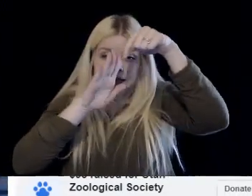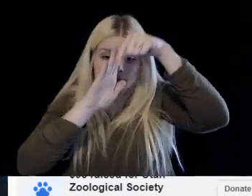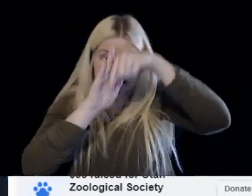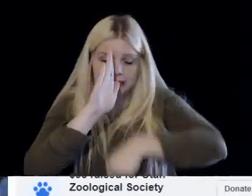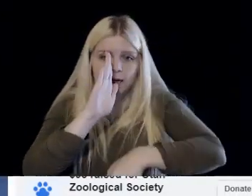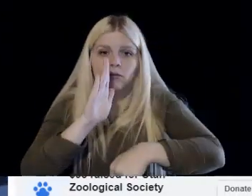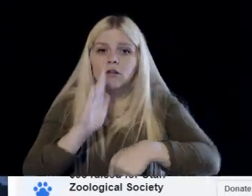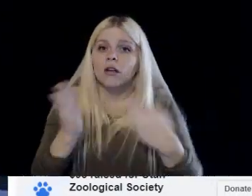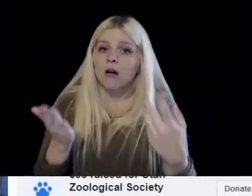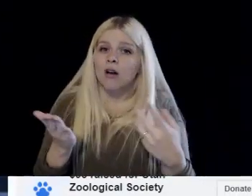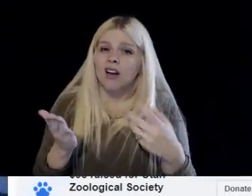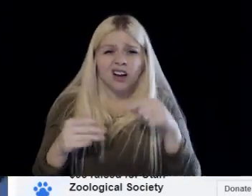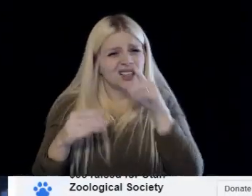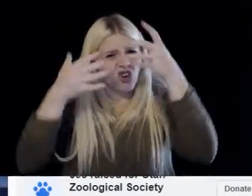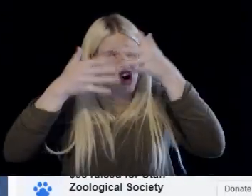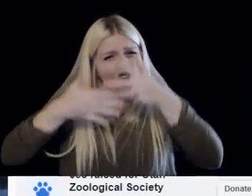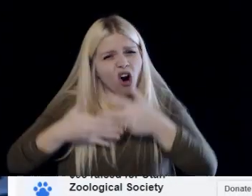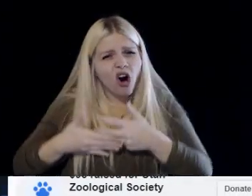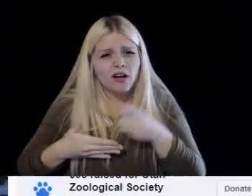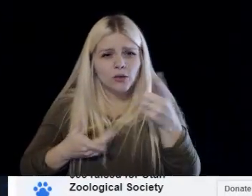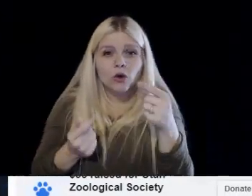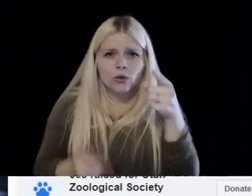foraging, they're trying to find fish- they're trying to chase fish, are very